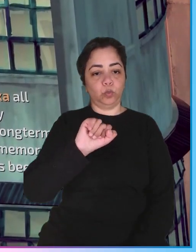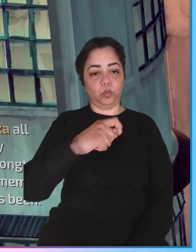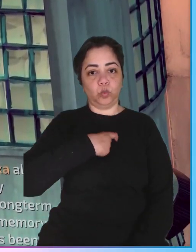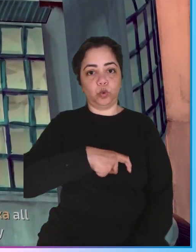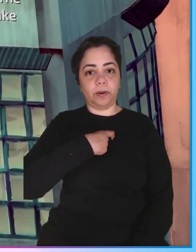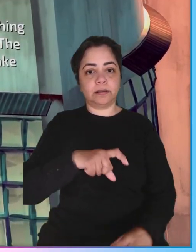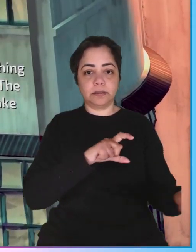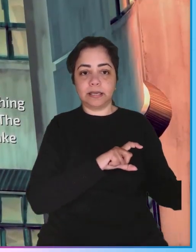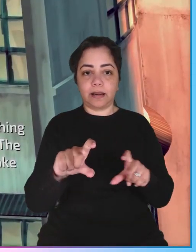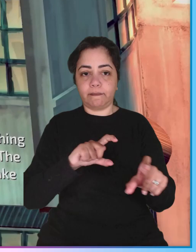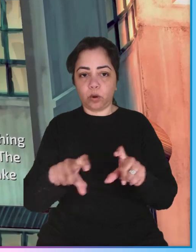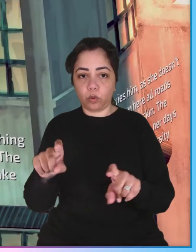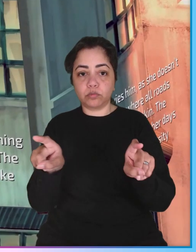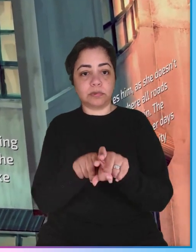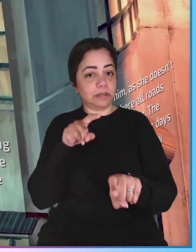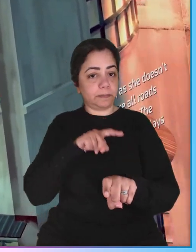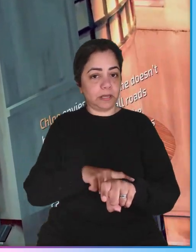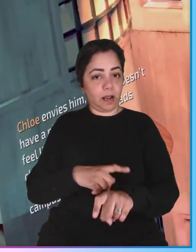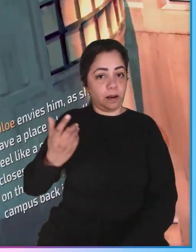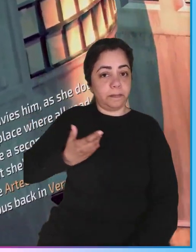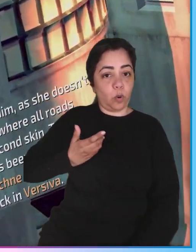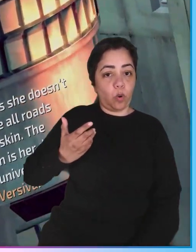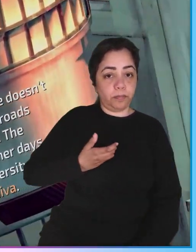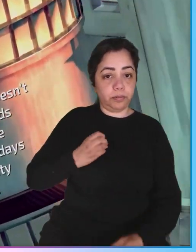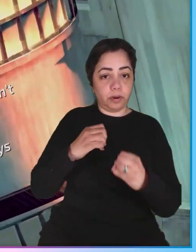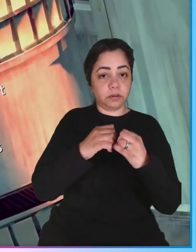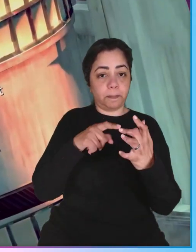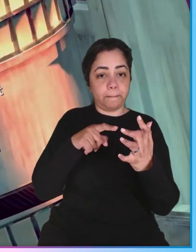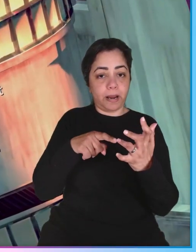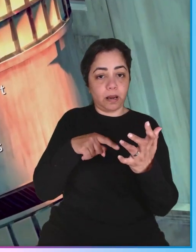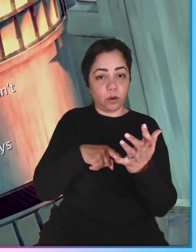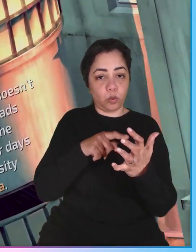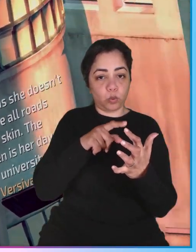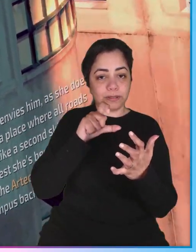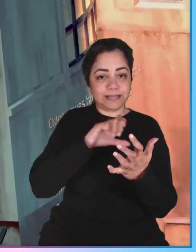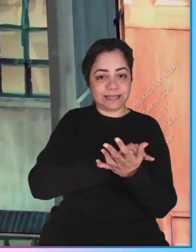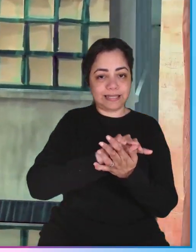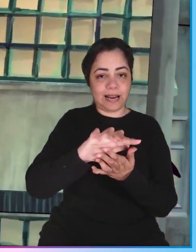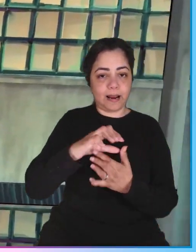[Tanya Kan] Can you retain your humanity while fighting against a corporate BioTech conspiracy?